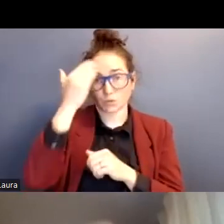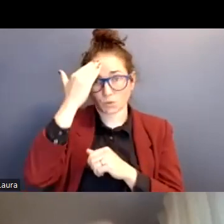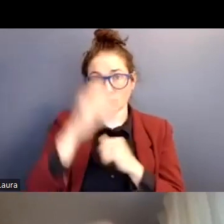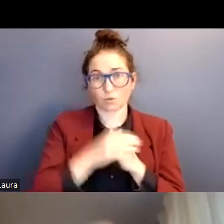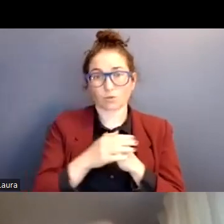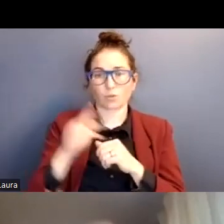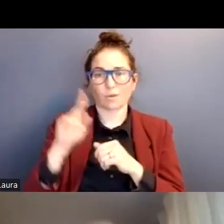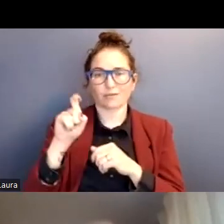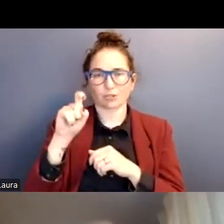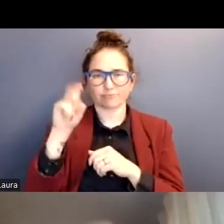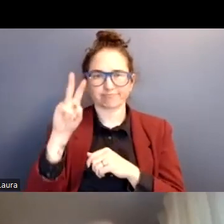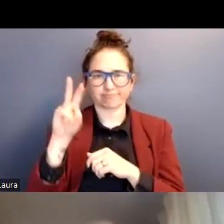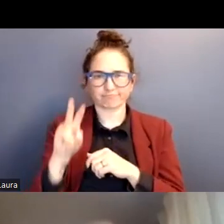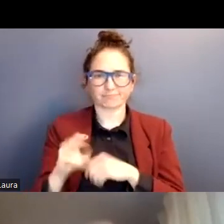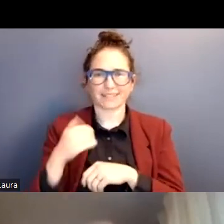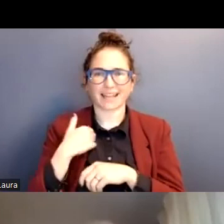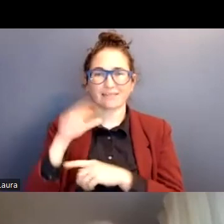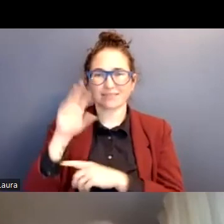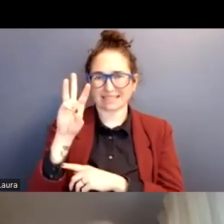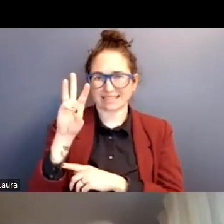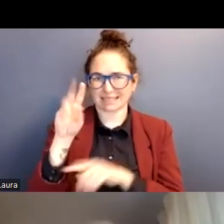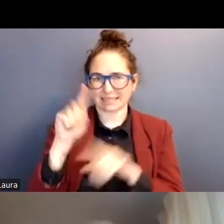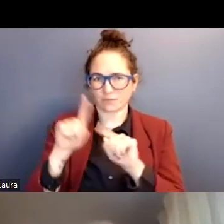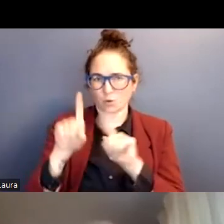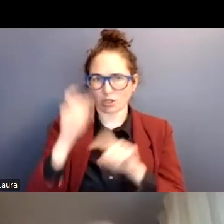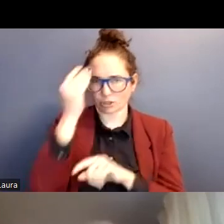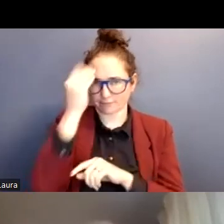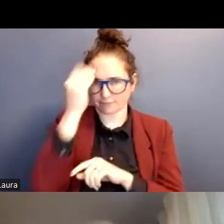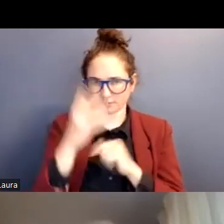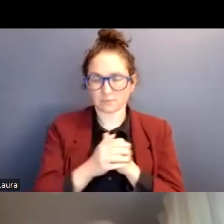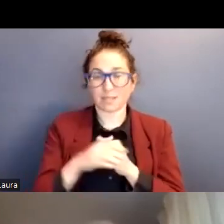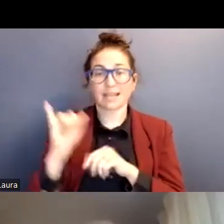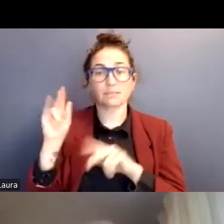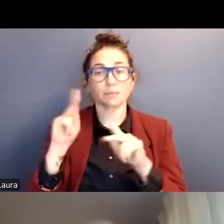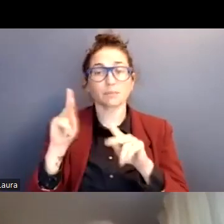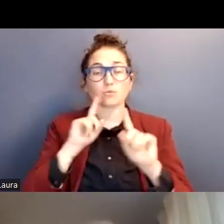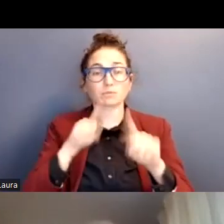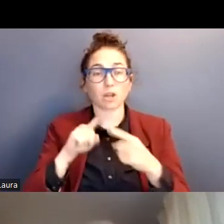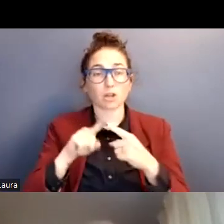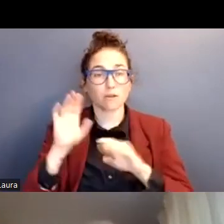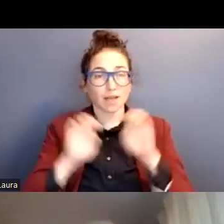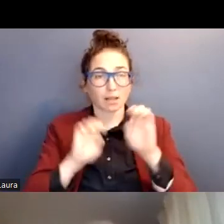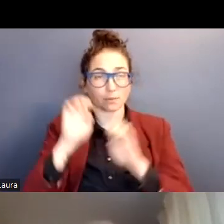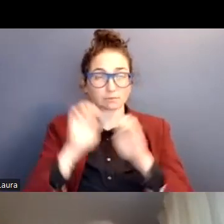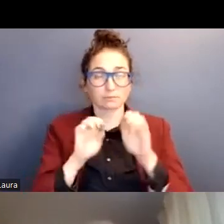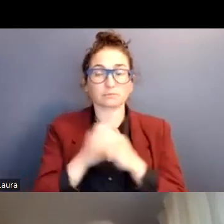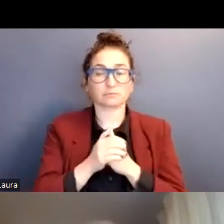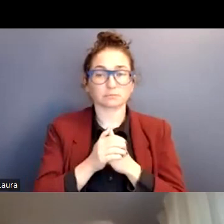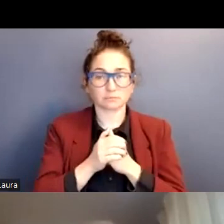down there are six questions as people are responding to the evaluation. I will just once